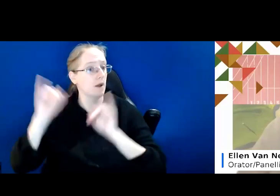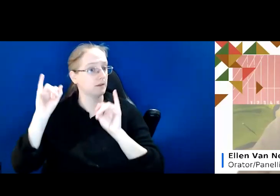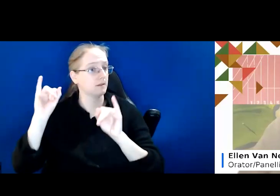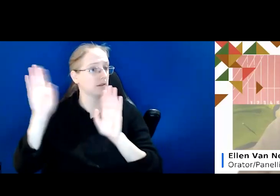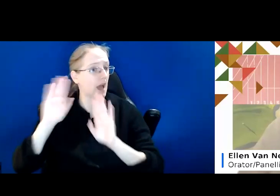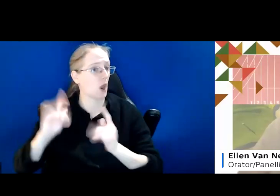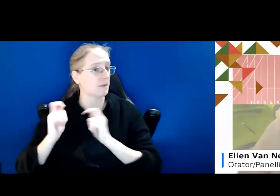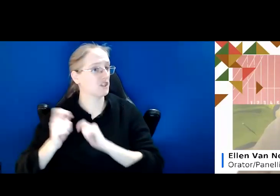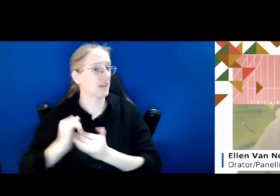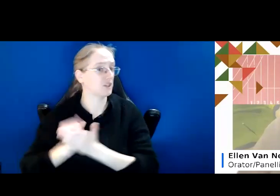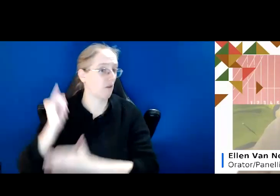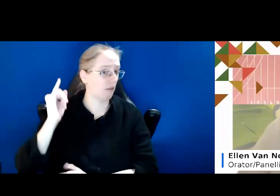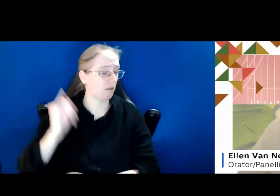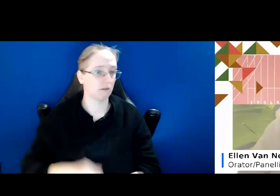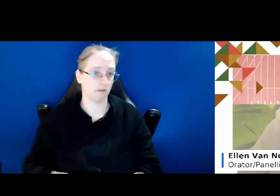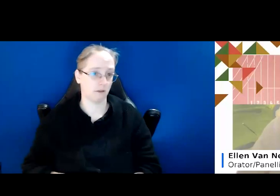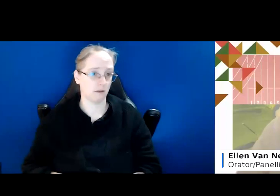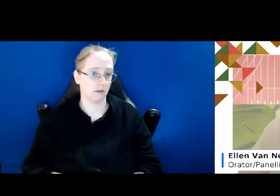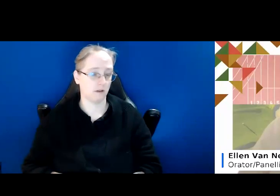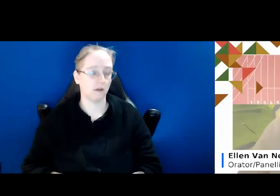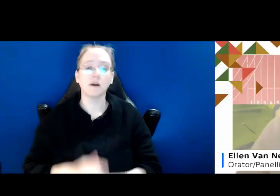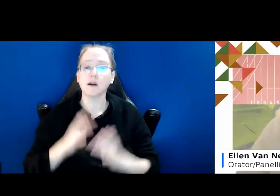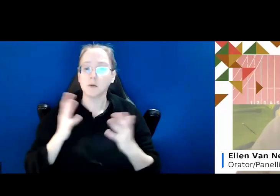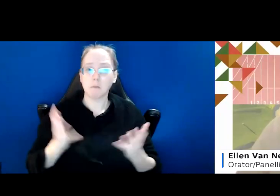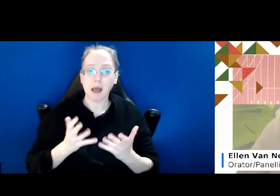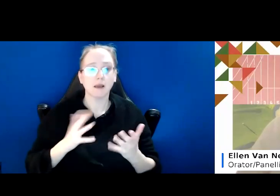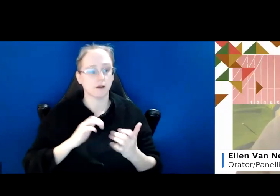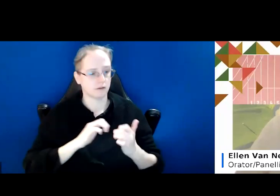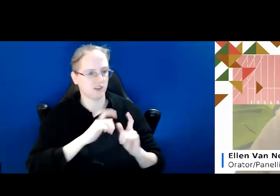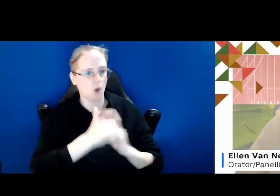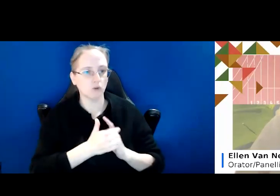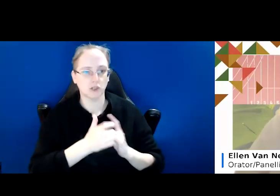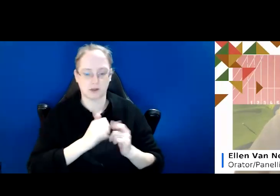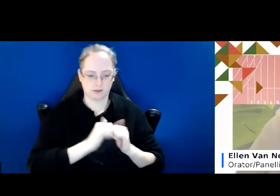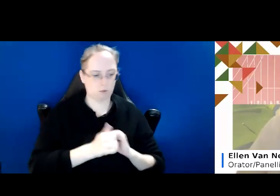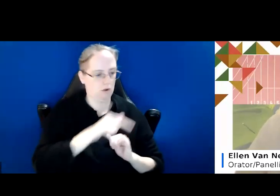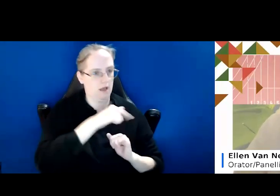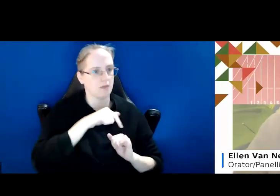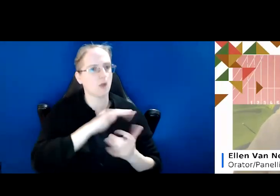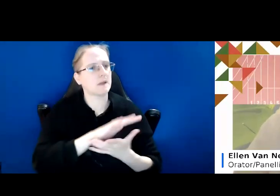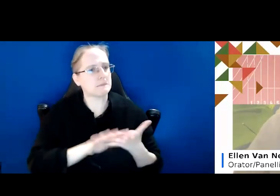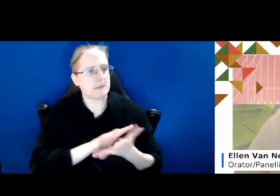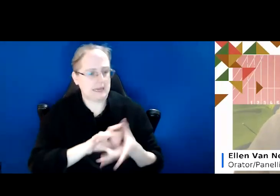Play and culture and sport mean and have meant connection to mob traditional sports.